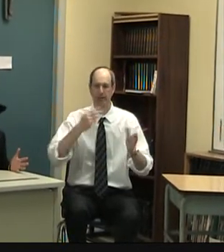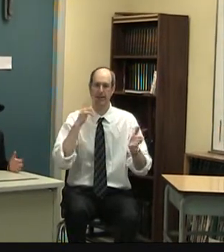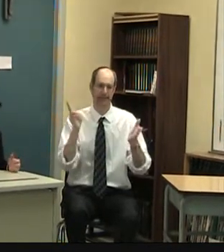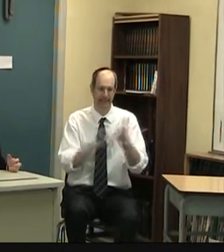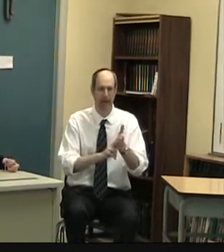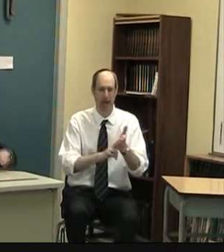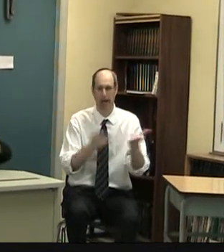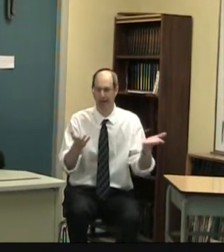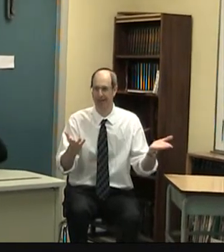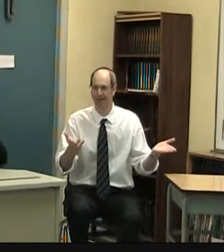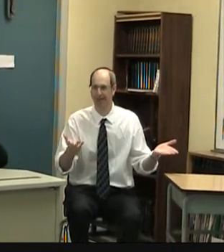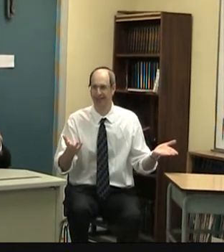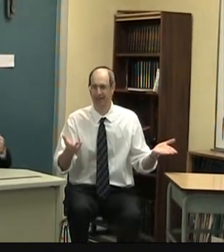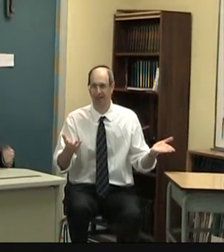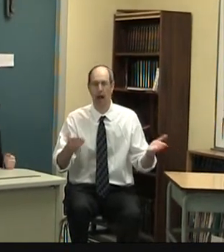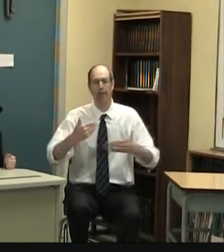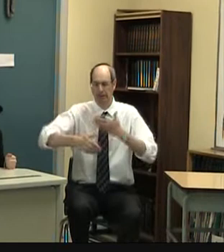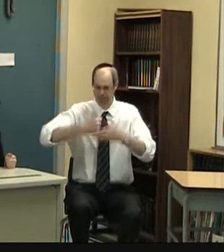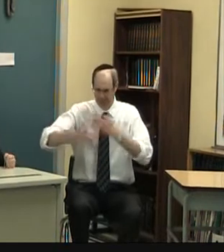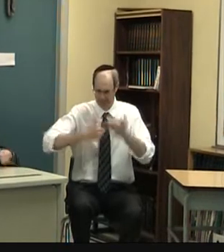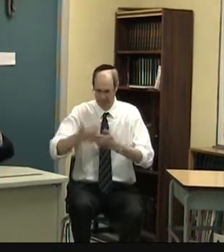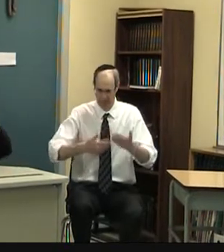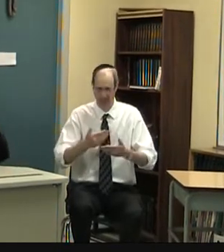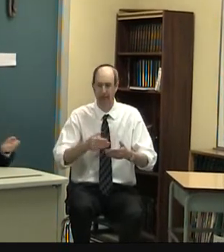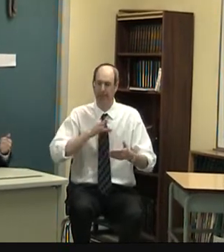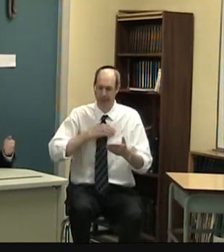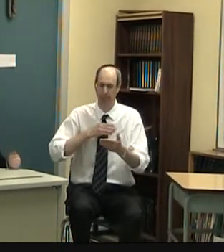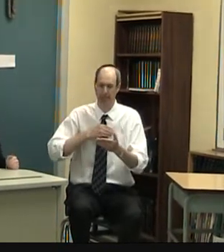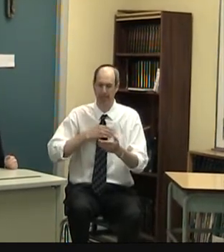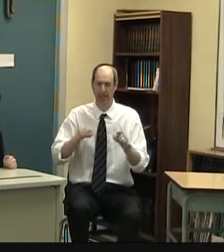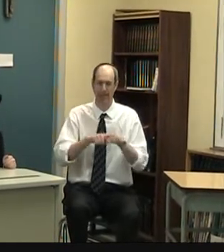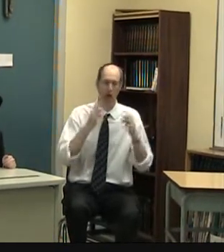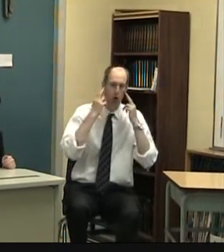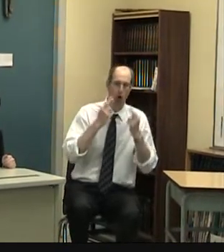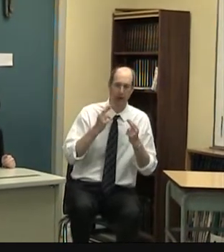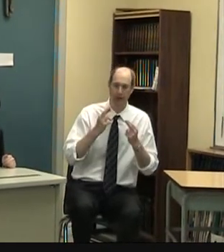you know and once they went ahead and they did that just like the cousin once he went a heavenly game that